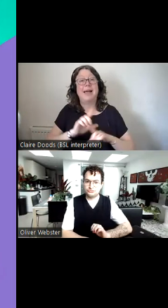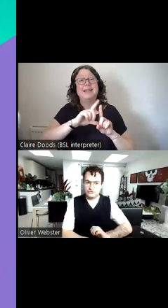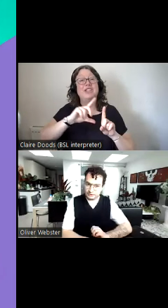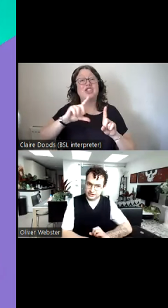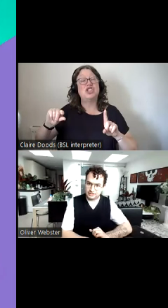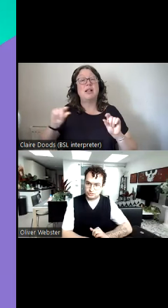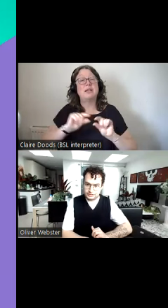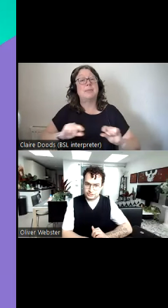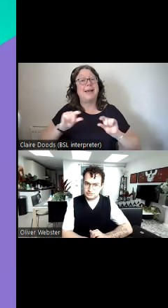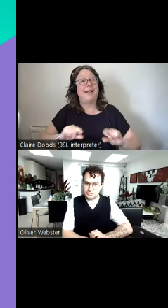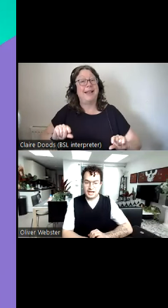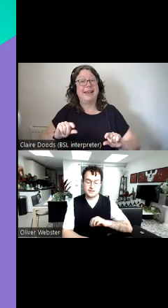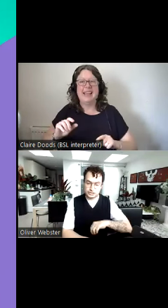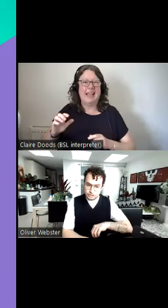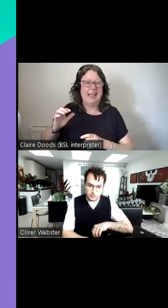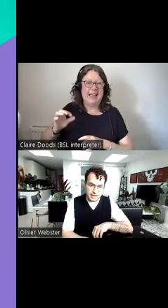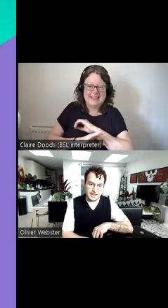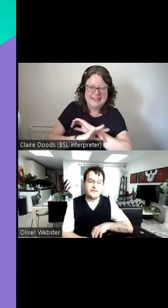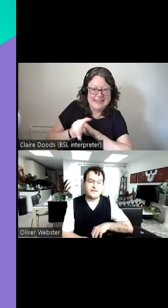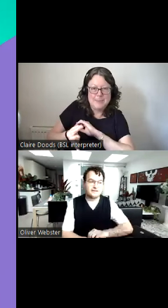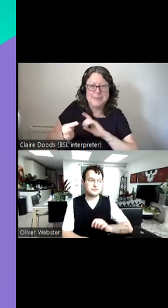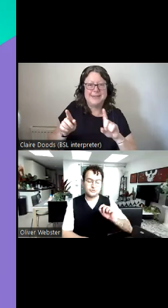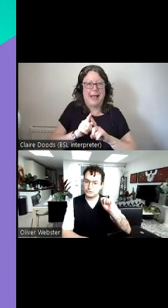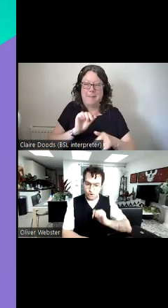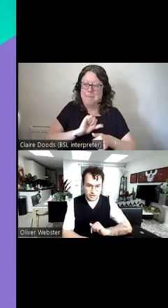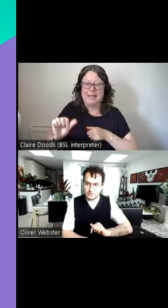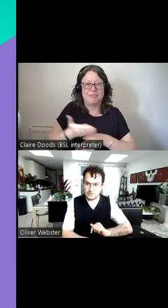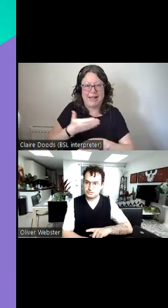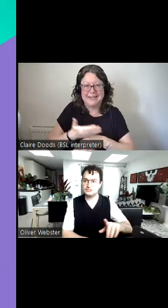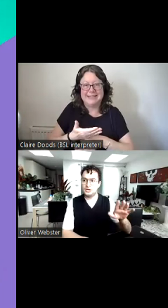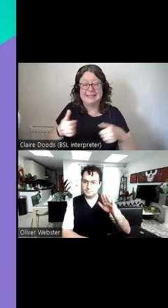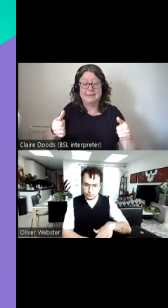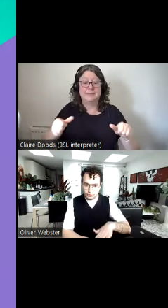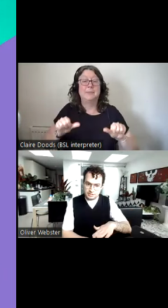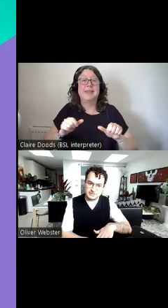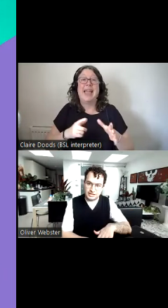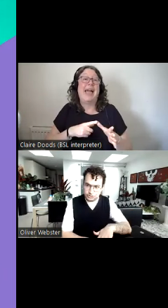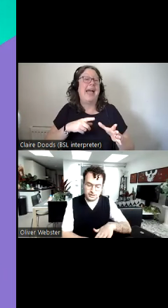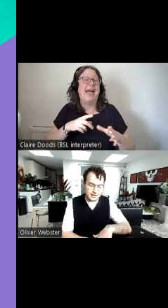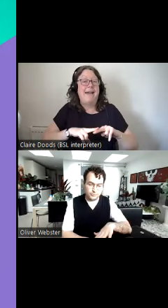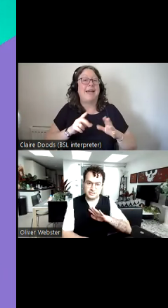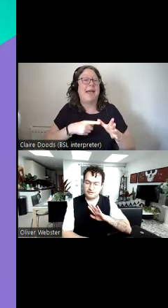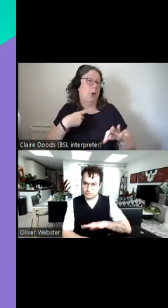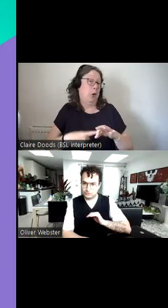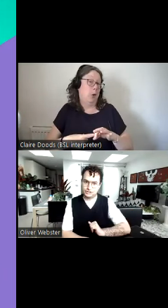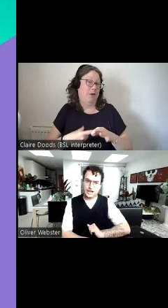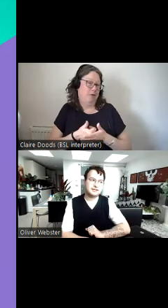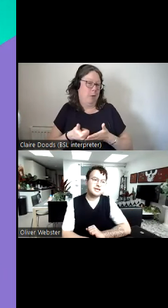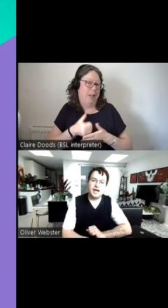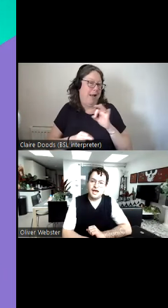frequently asked questions, and then a Q&A at the end. If you've got any questions, put them in that Q&A and we can have a good old chat.